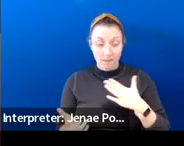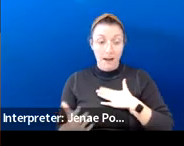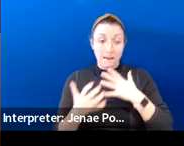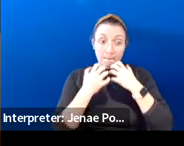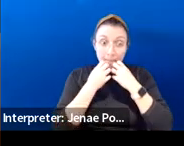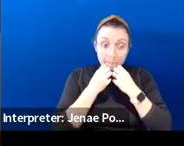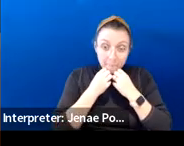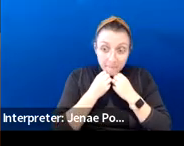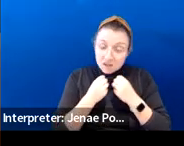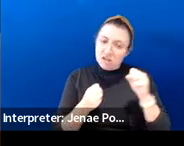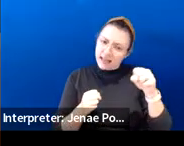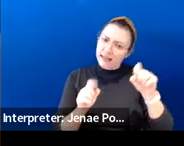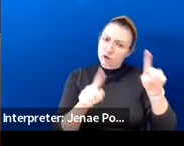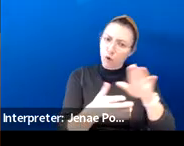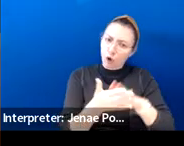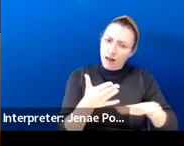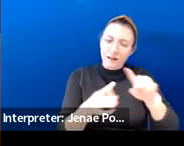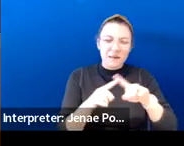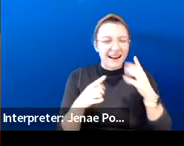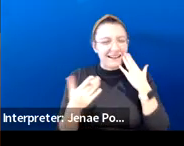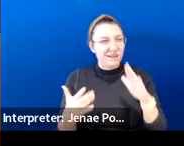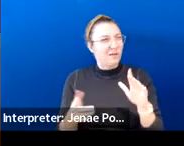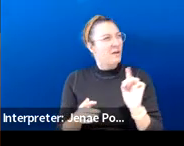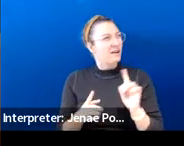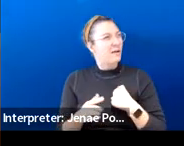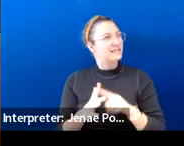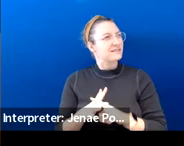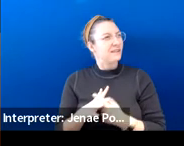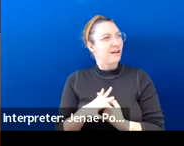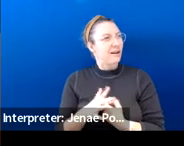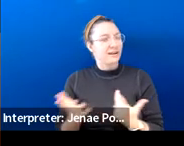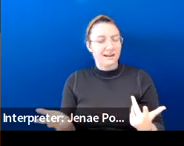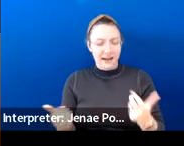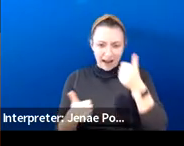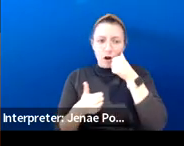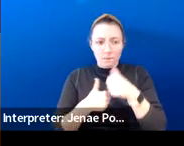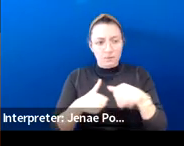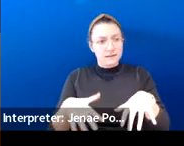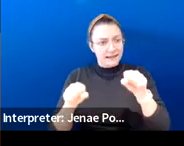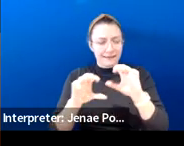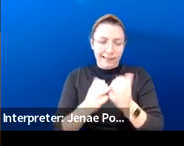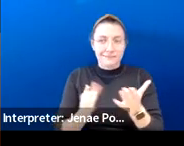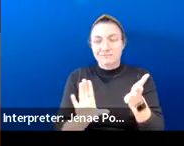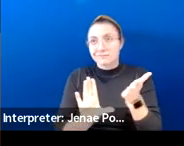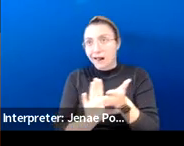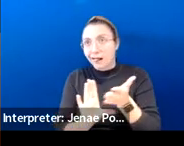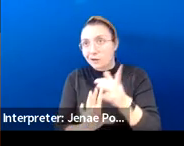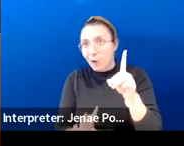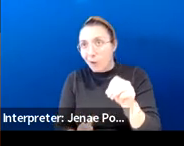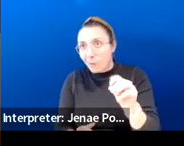we are going to college, but I don't really know how to start. I remember taking courses like psychology one on one and Western Civilization.